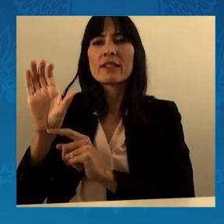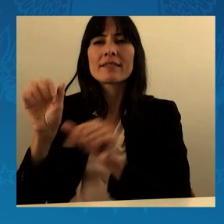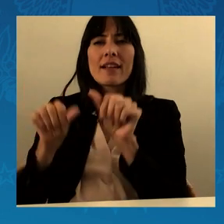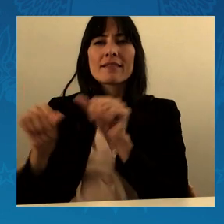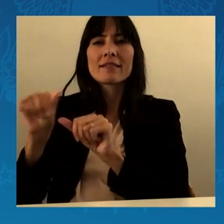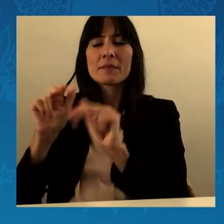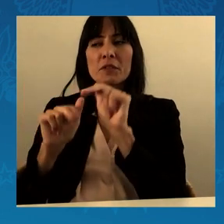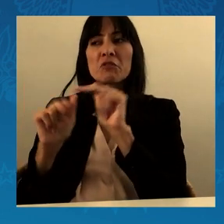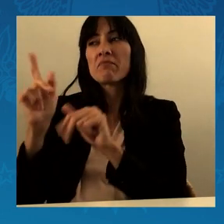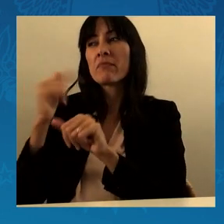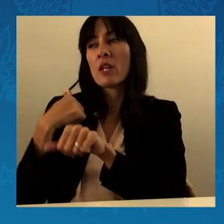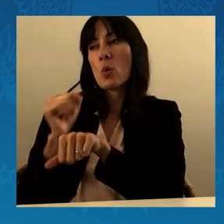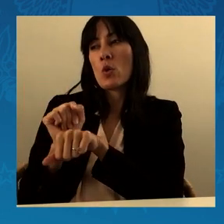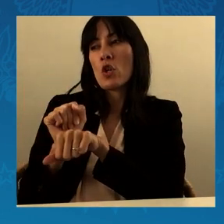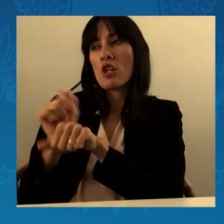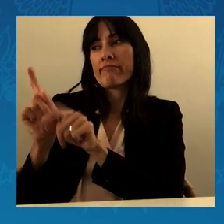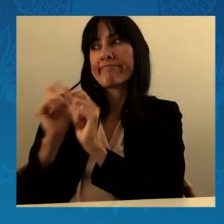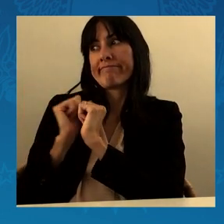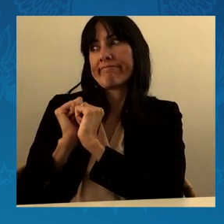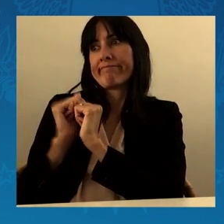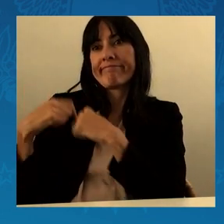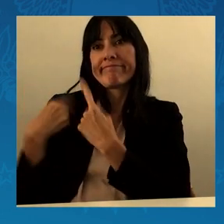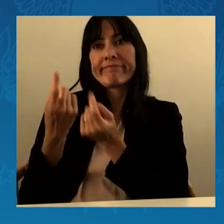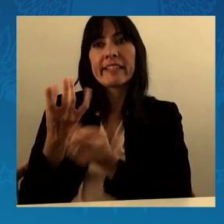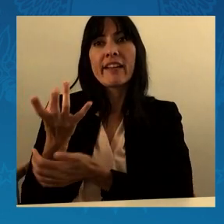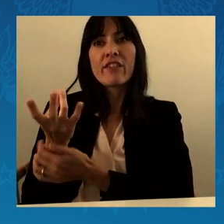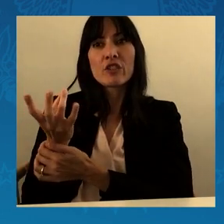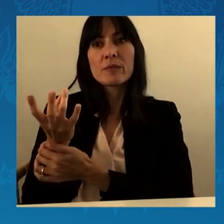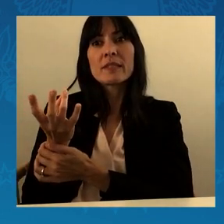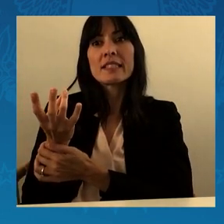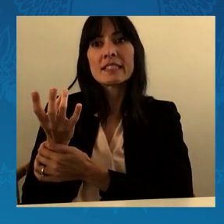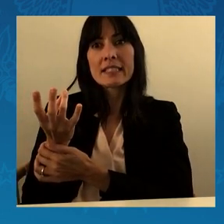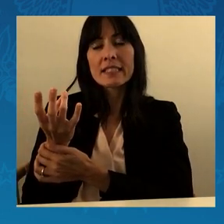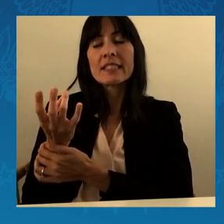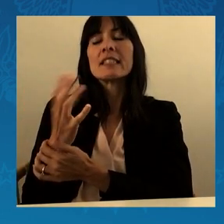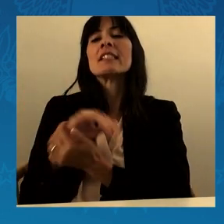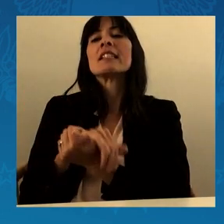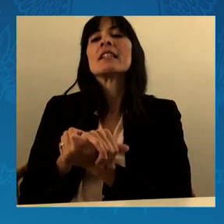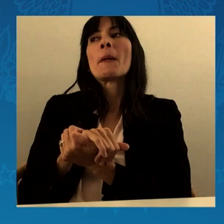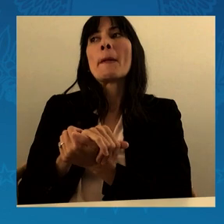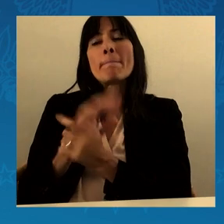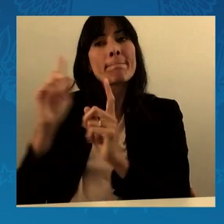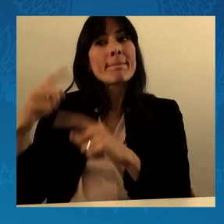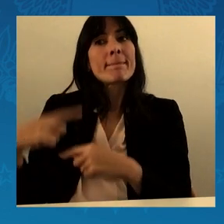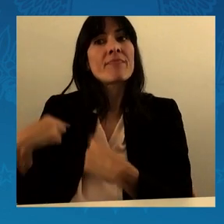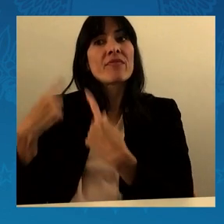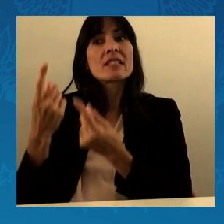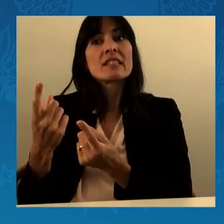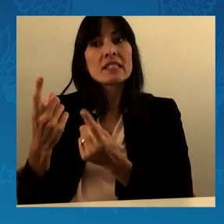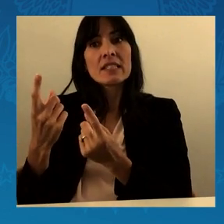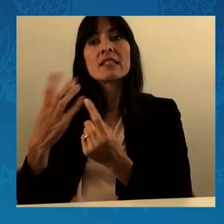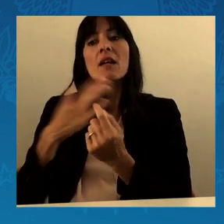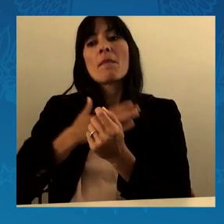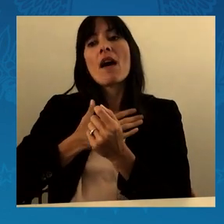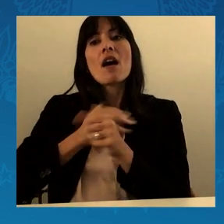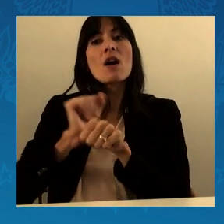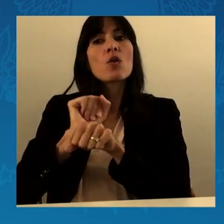since the spring of freshman year. And since then my research has been mainly focused on air quality data.